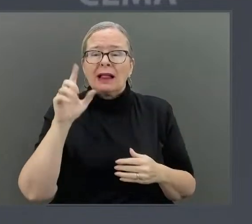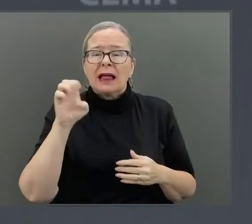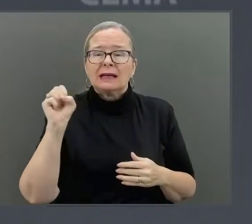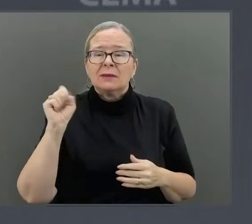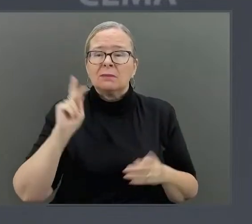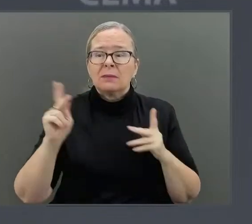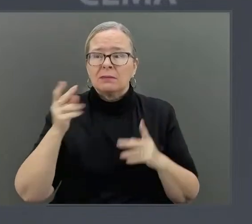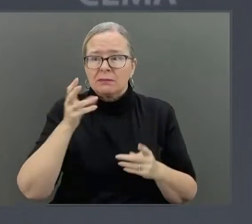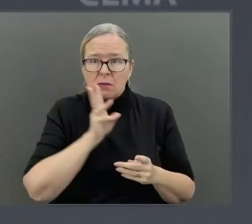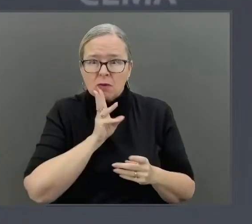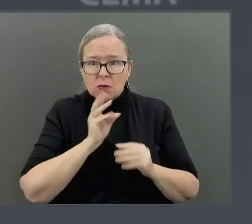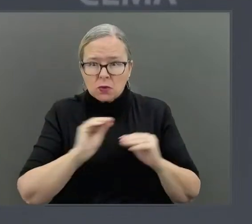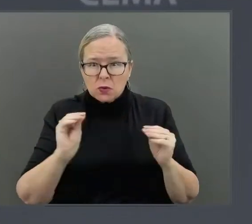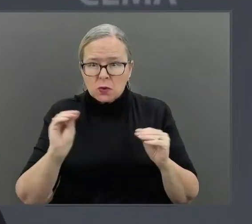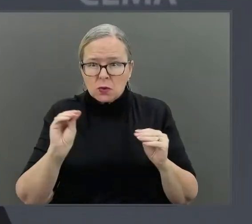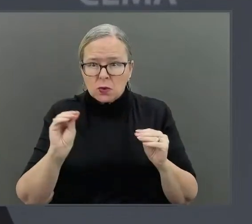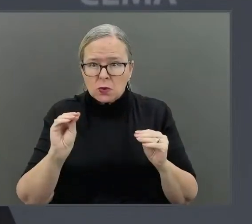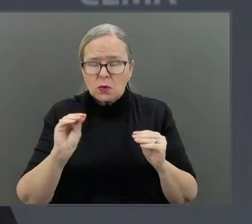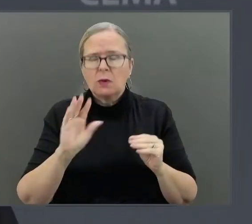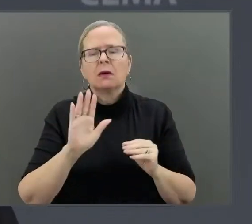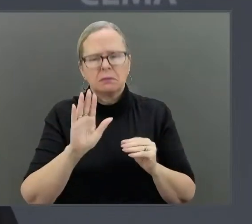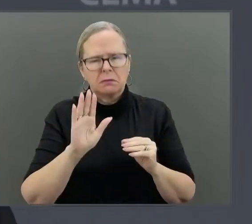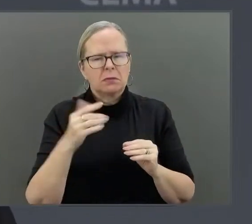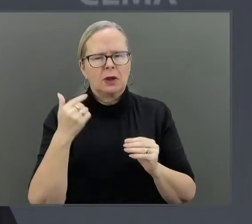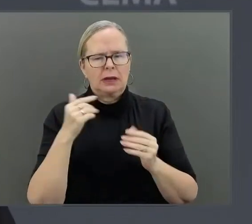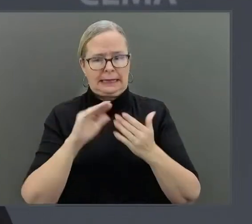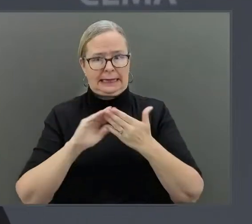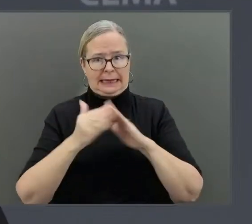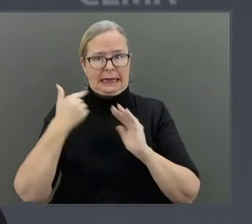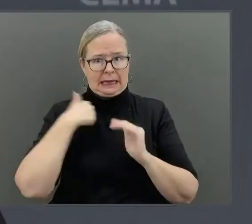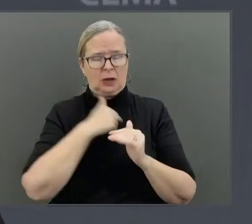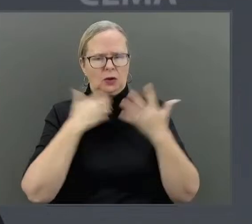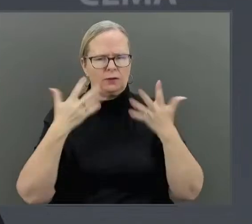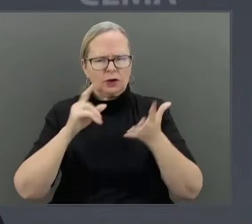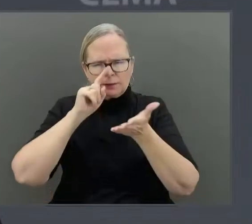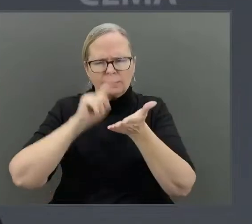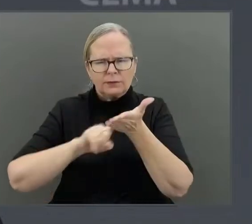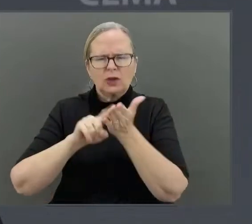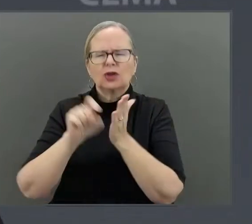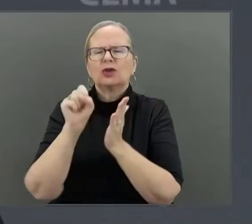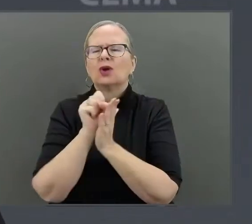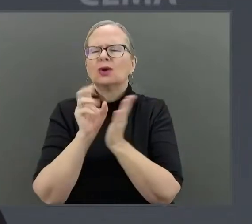social agency partners throughout Calgary I am pleased to report that they are all doing well